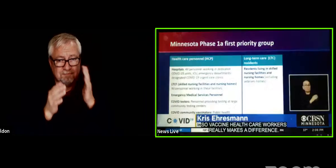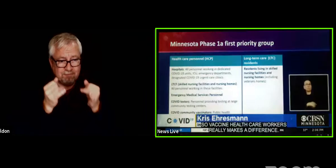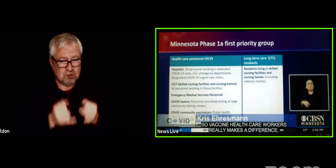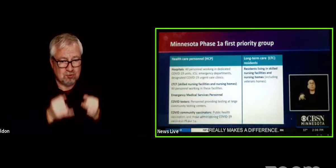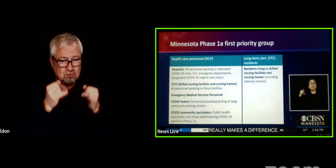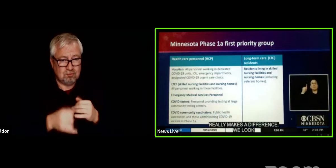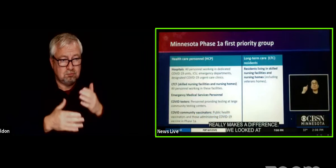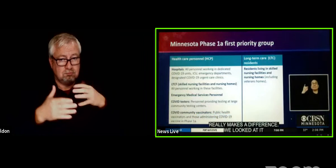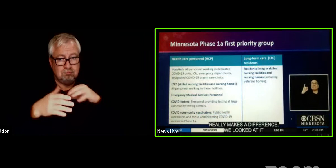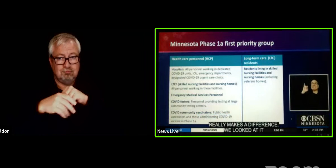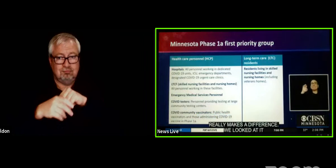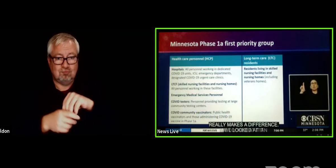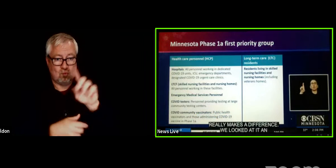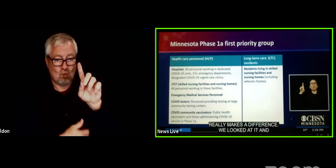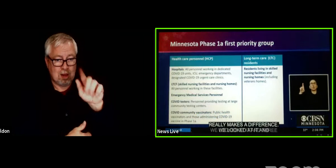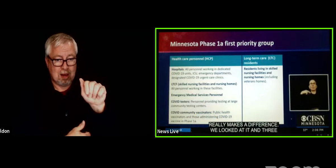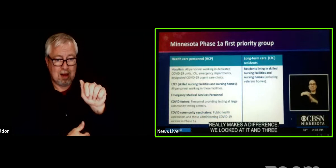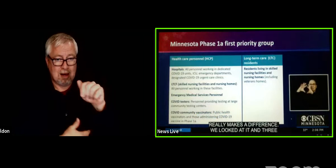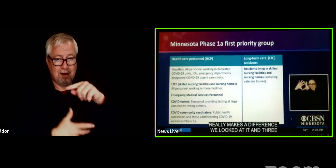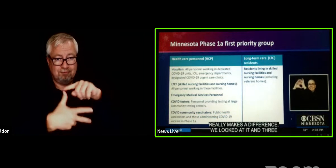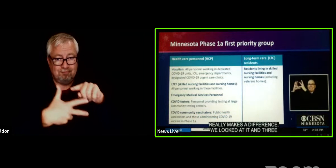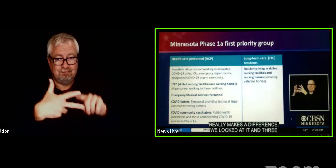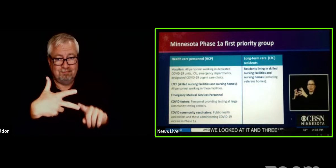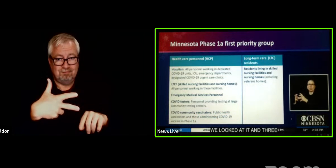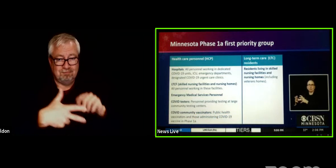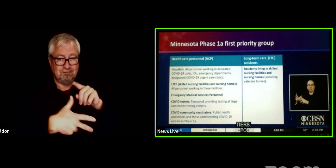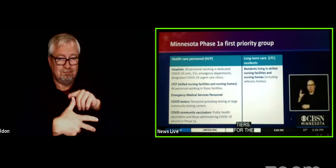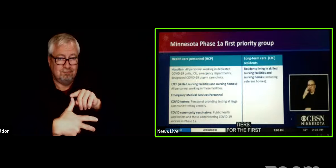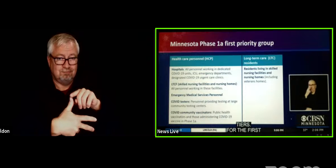WE FOCUSED ON PEOPLE WHO HAVE MORE DIRECT